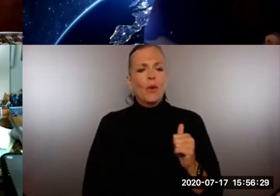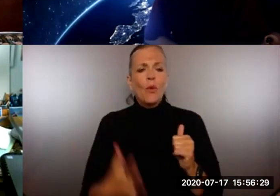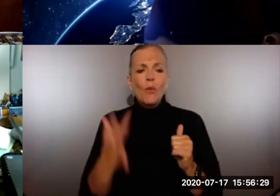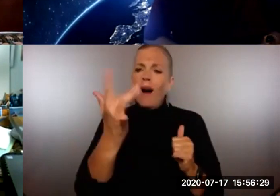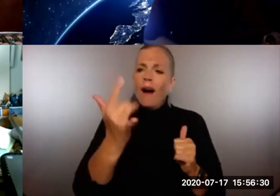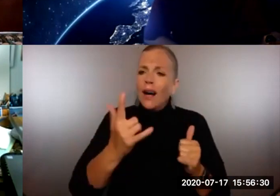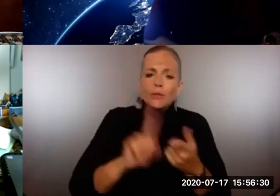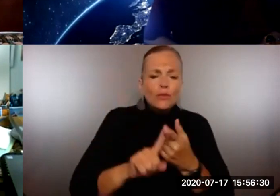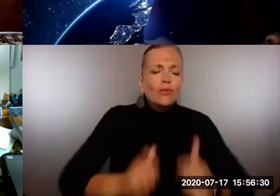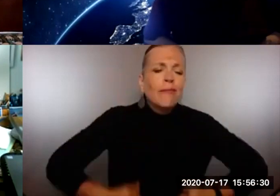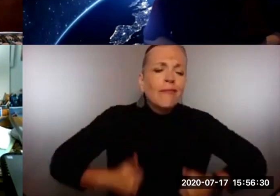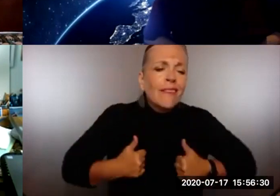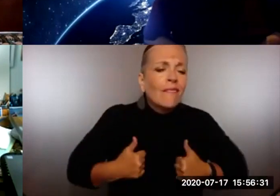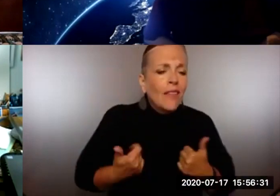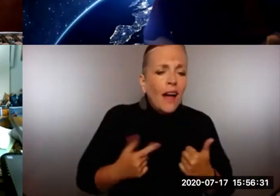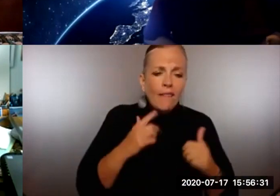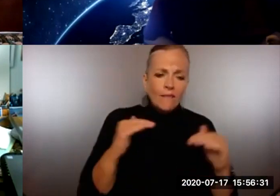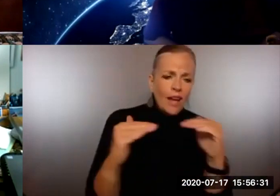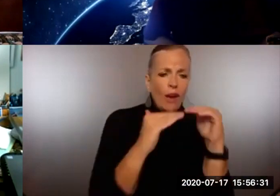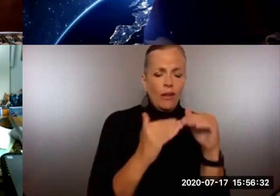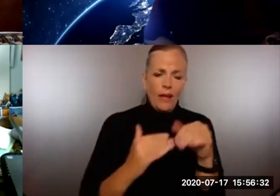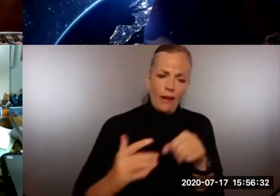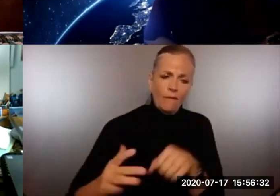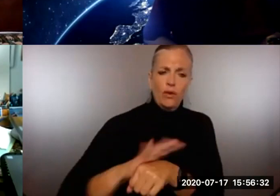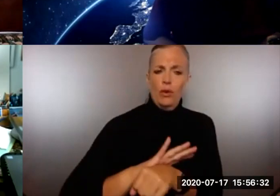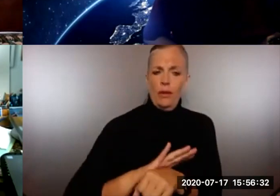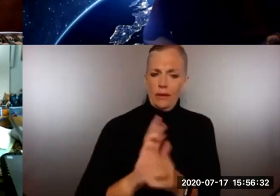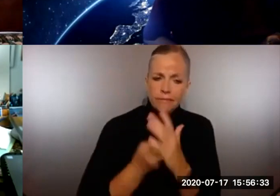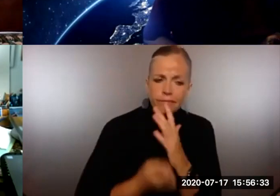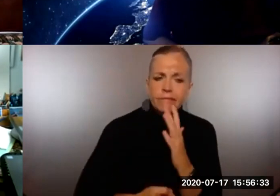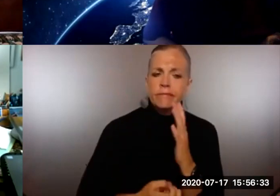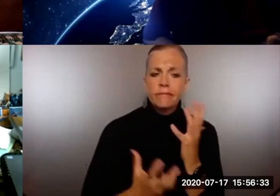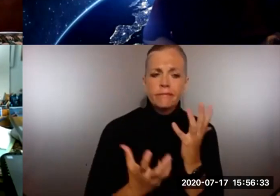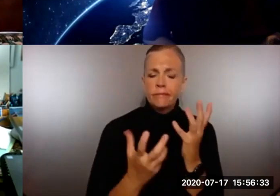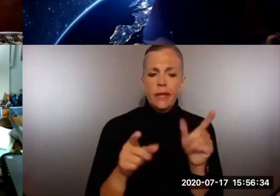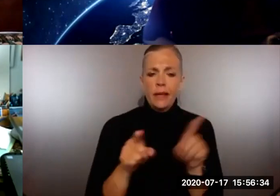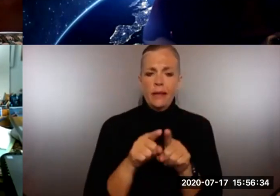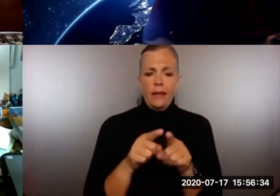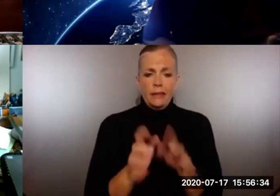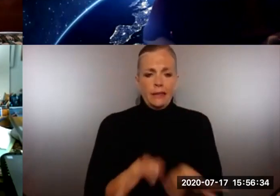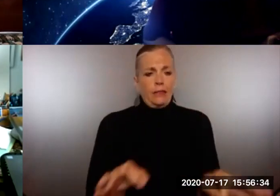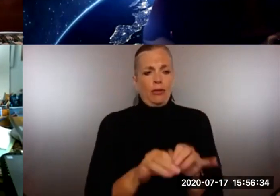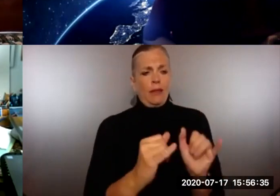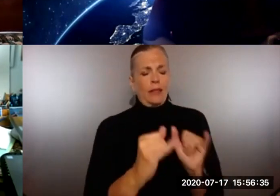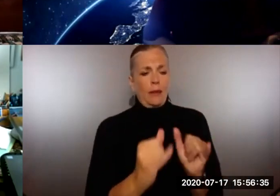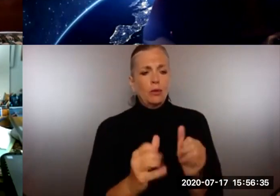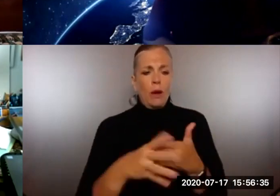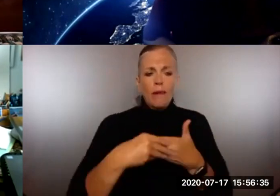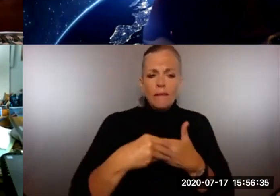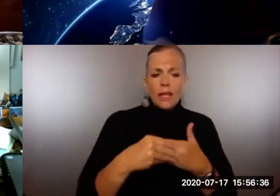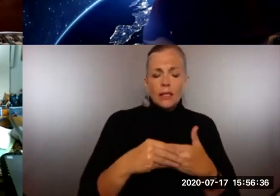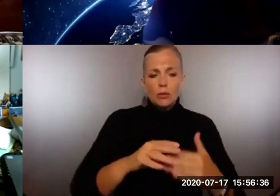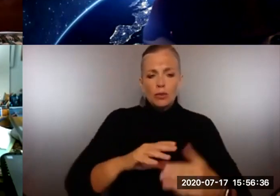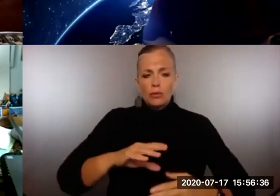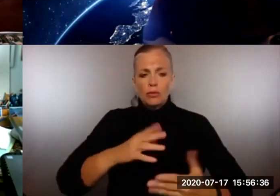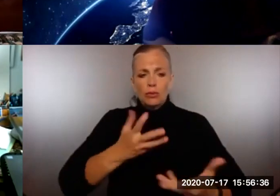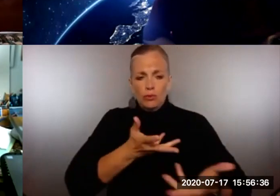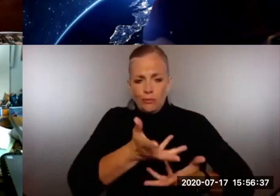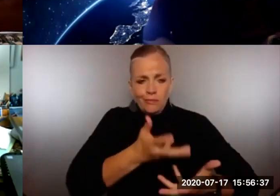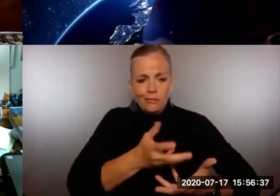are essentially the same as well. Flexibility to meet the individual and specific needs